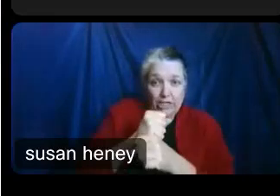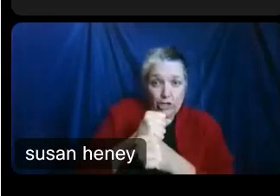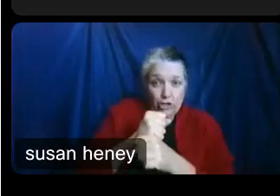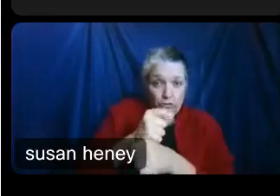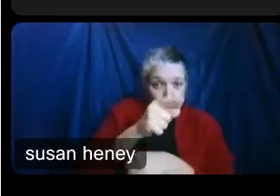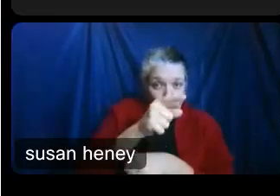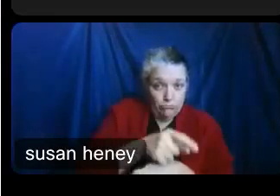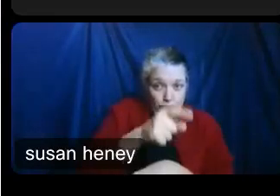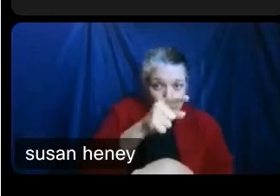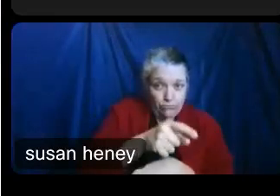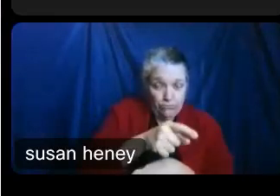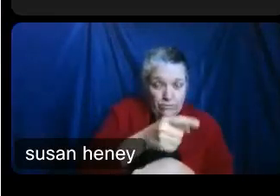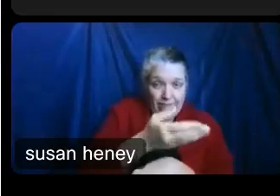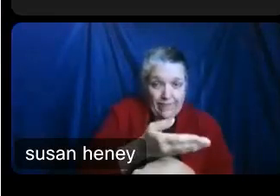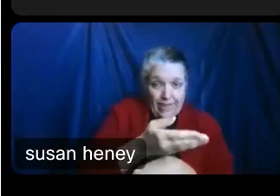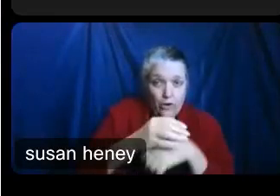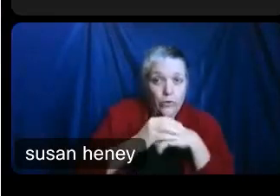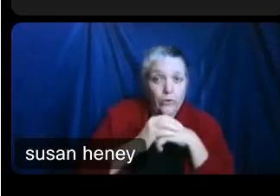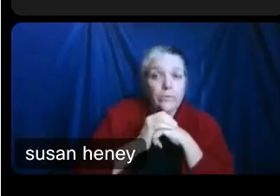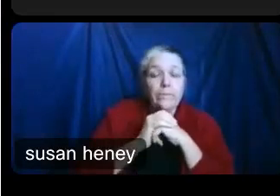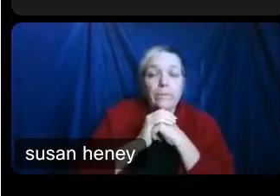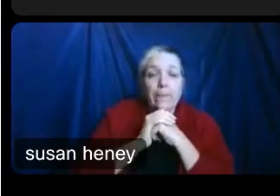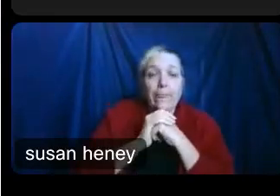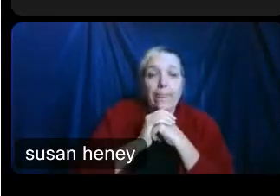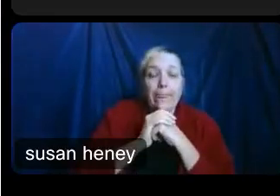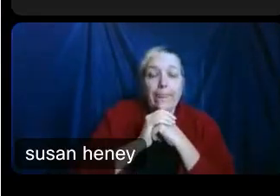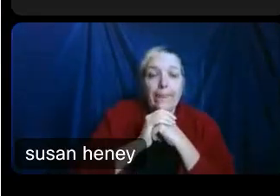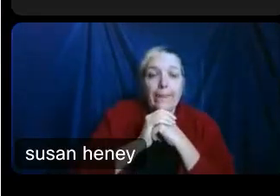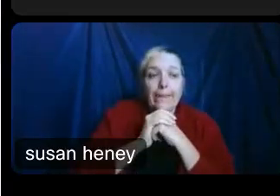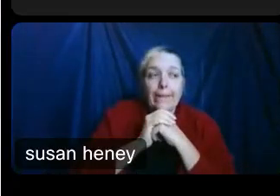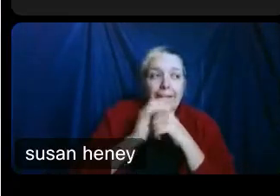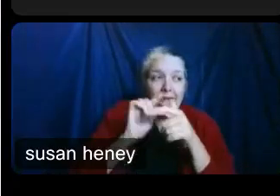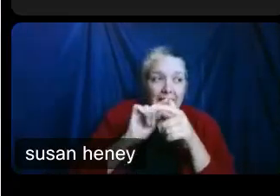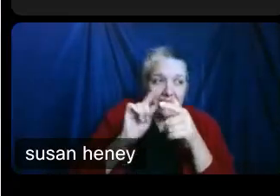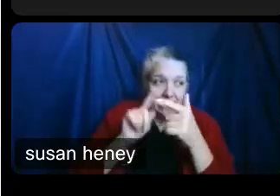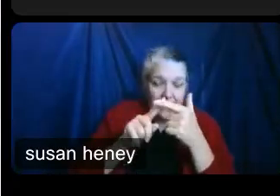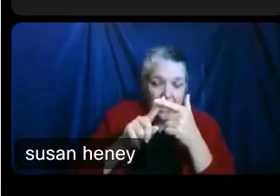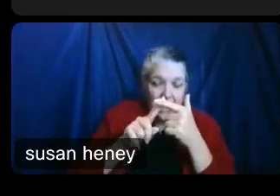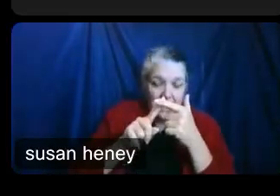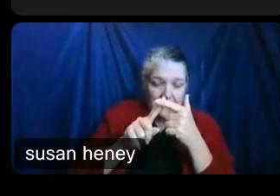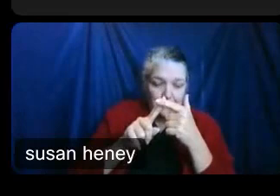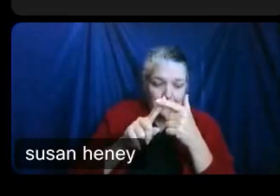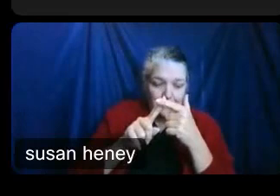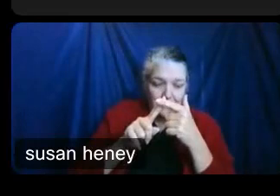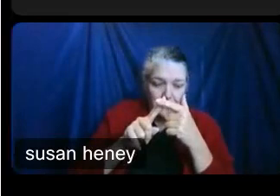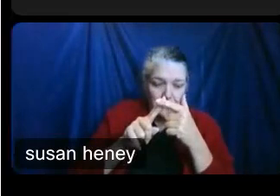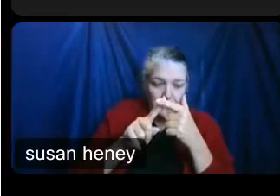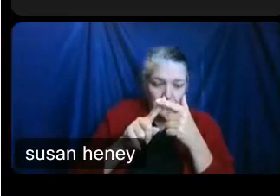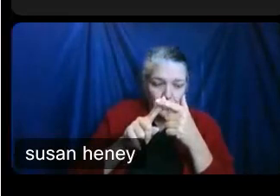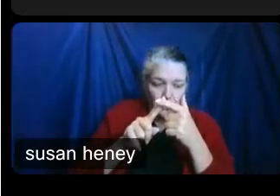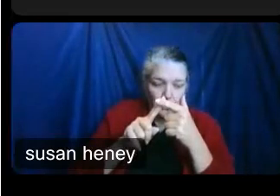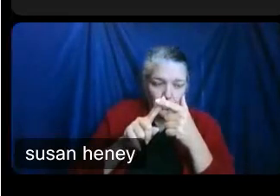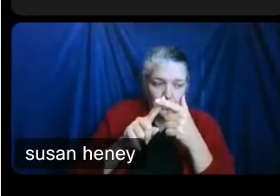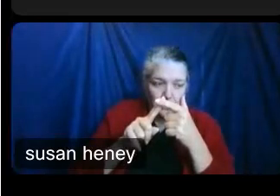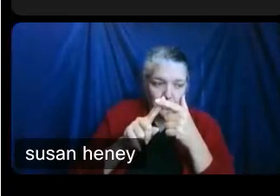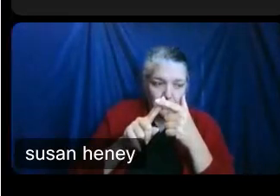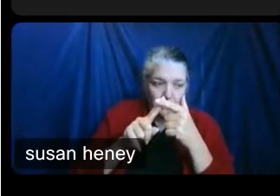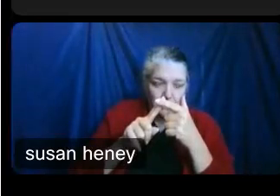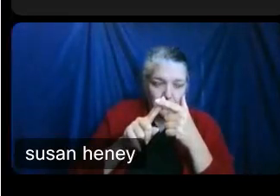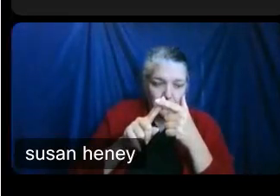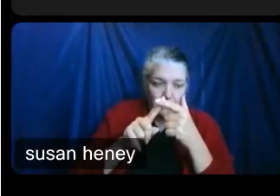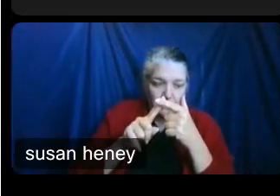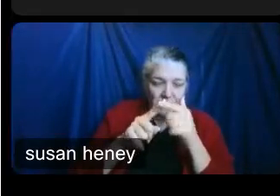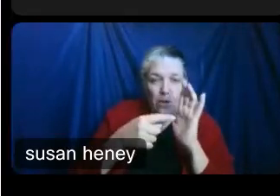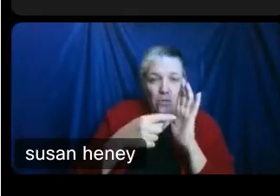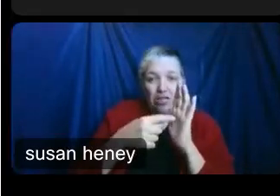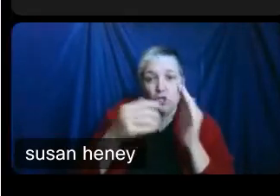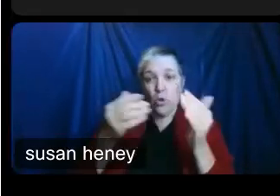be available. And then I did want to show the next example, which is just looking at